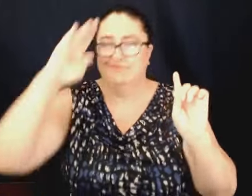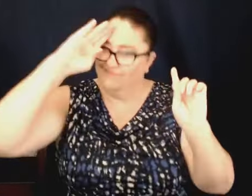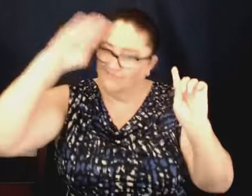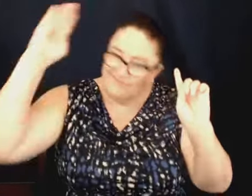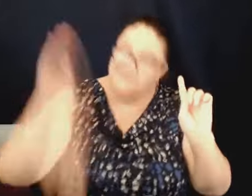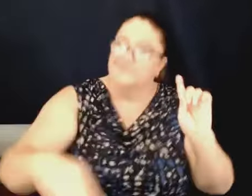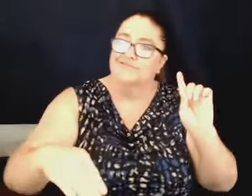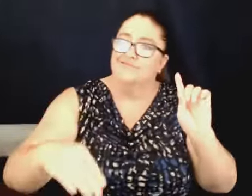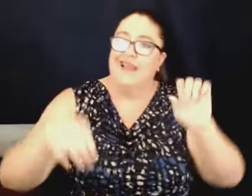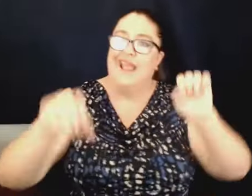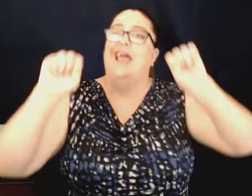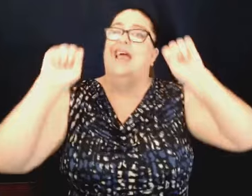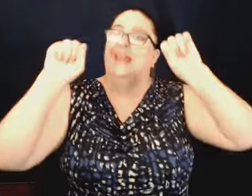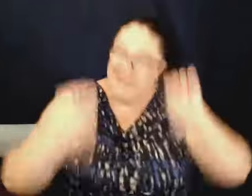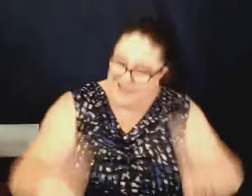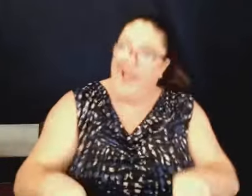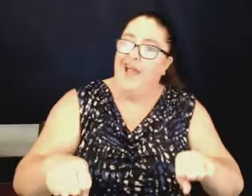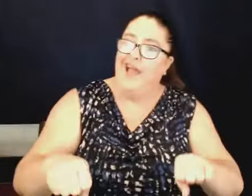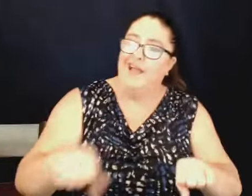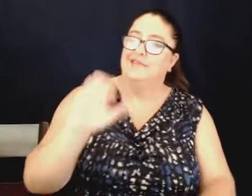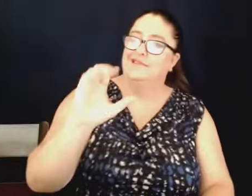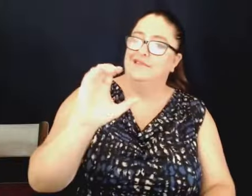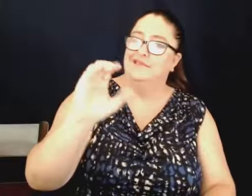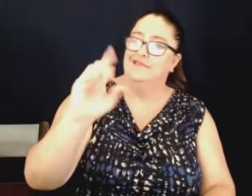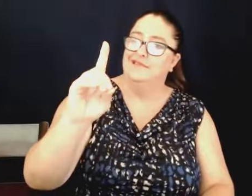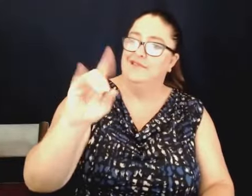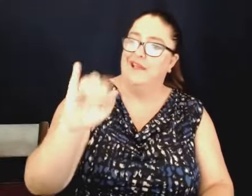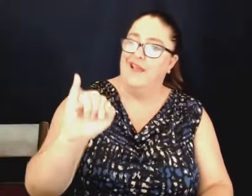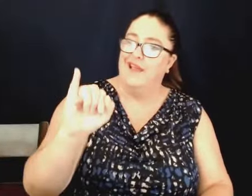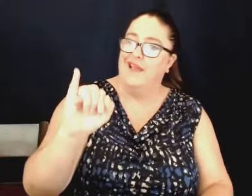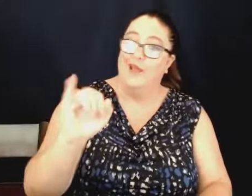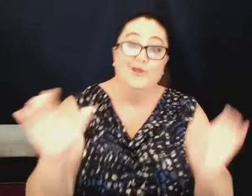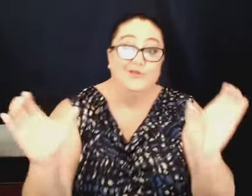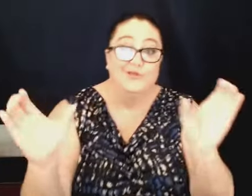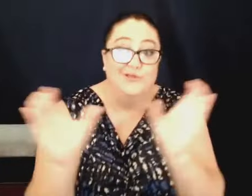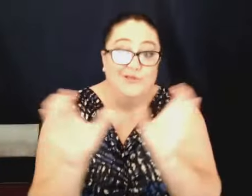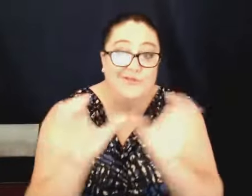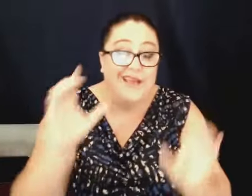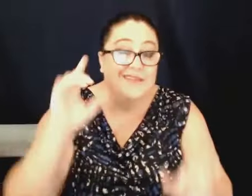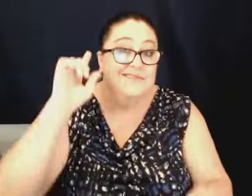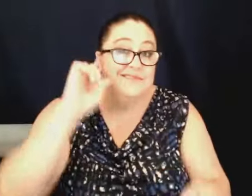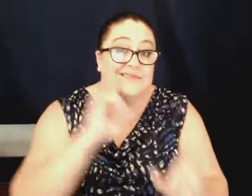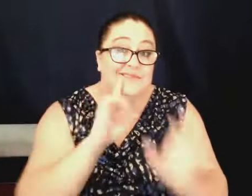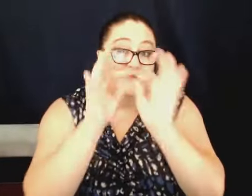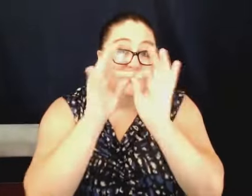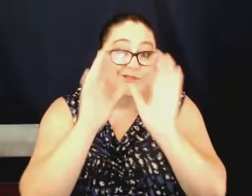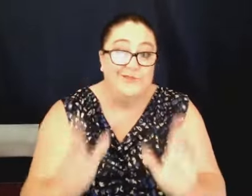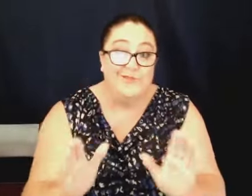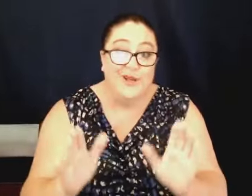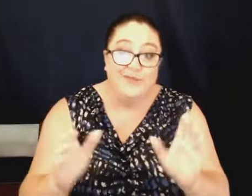did you know you can have a CDI (Certified Deaf Interpreter)?